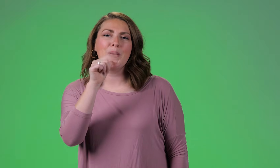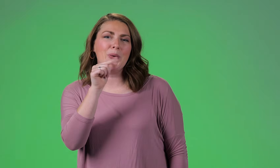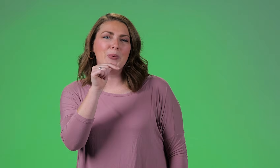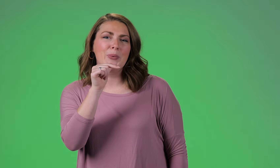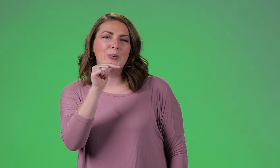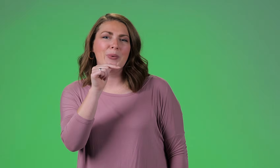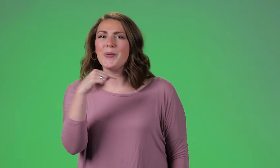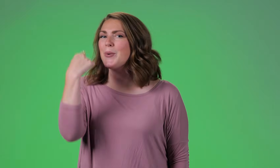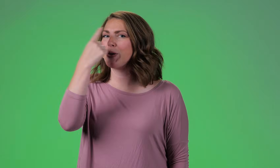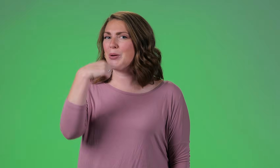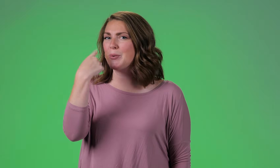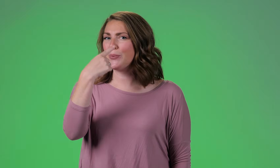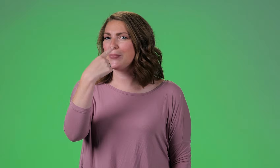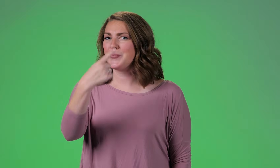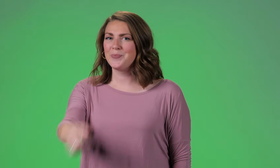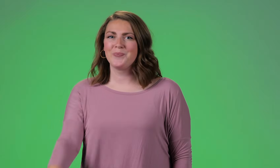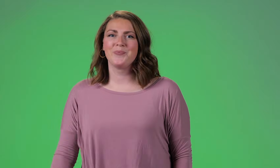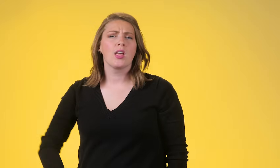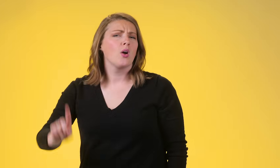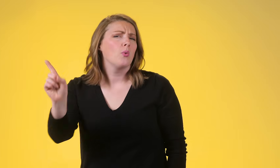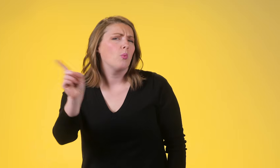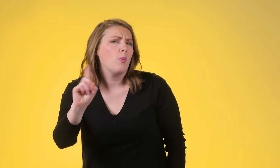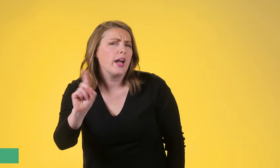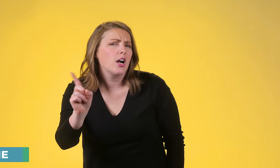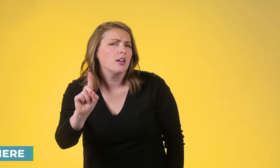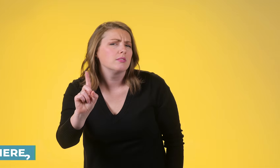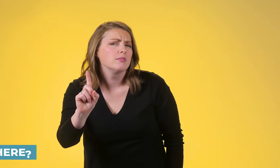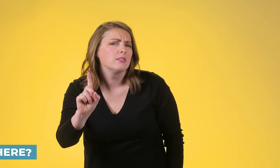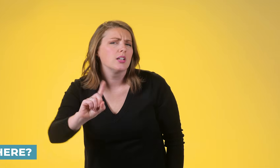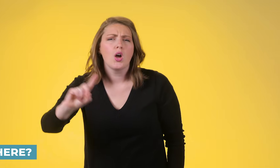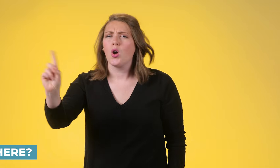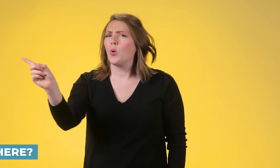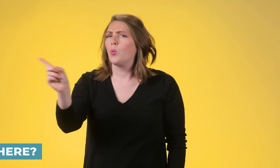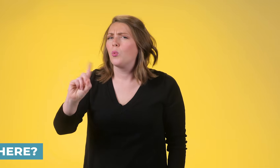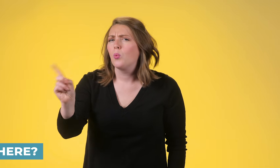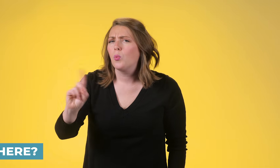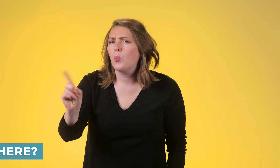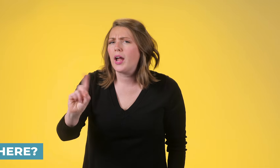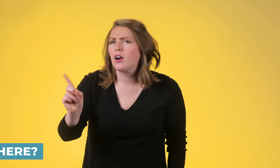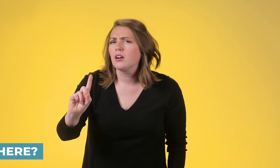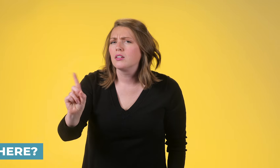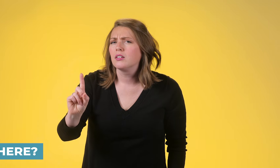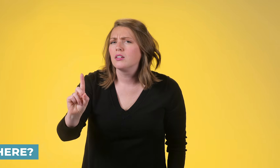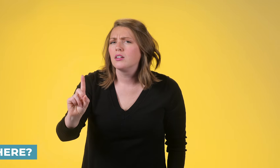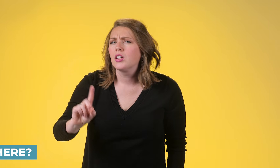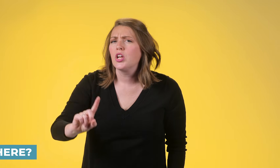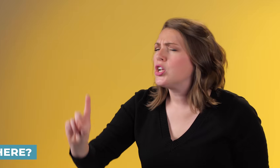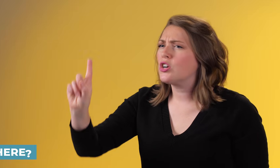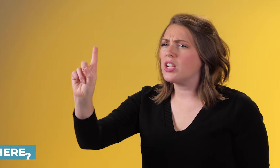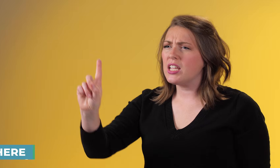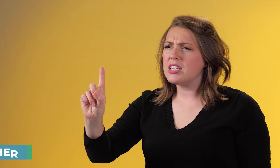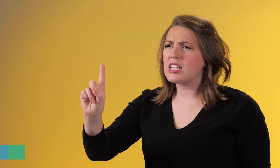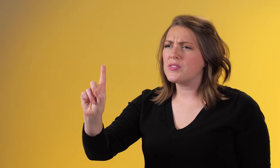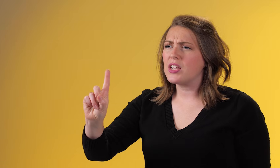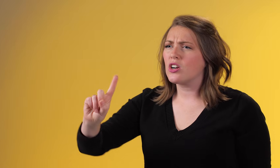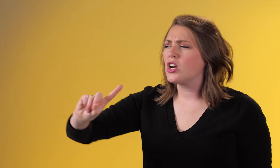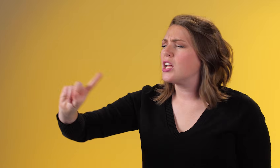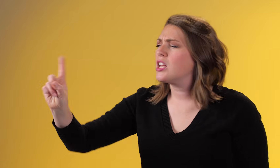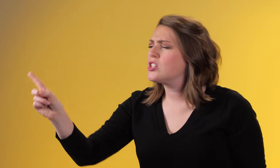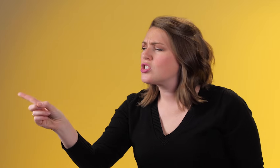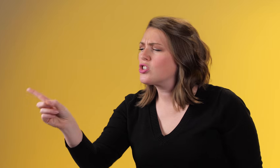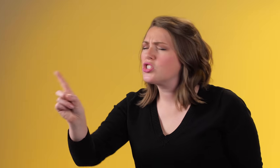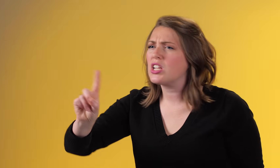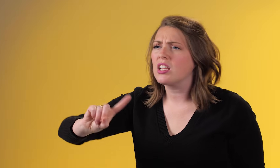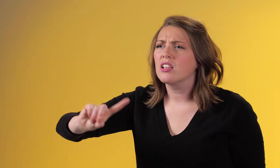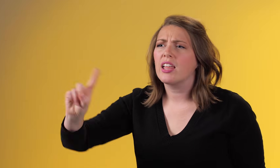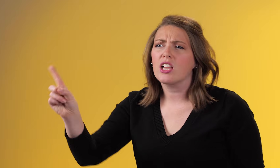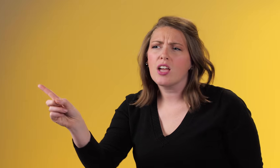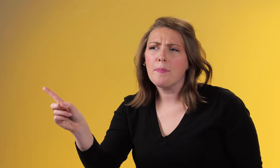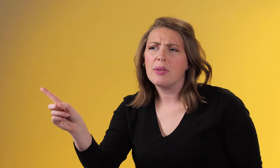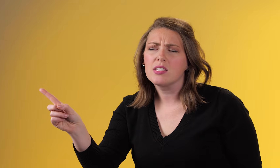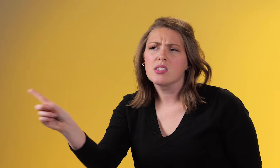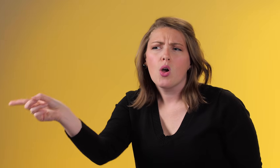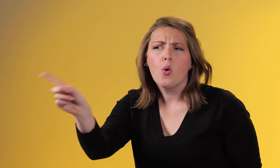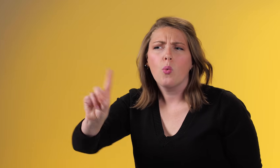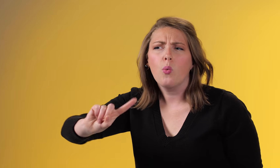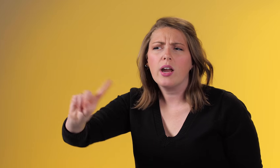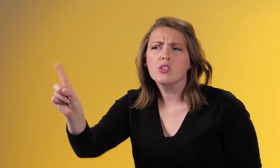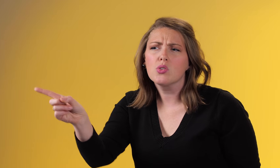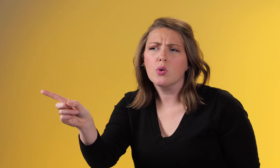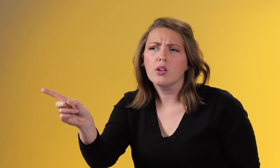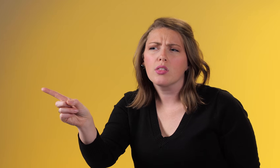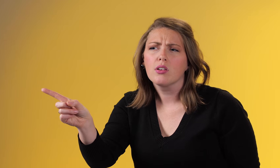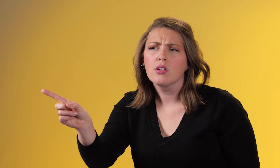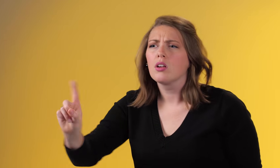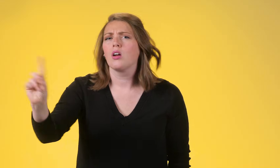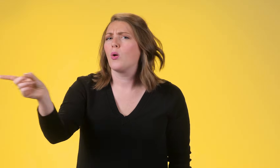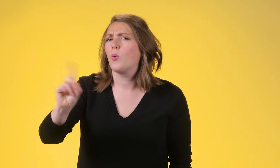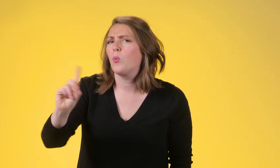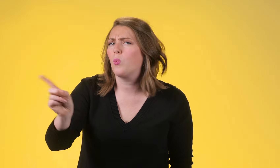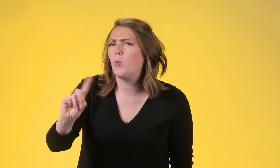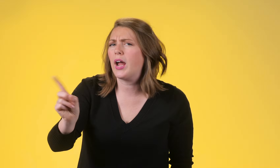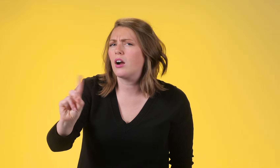'who or who.' 'Where, where,' your index finger is searching like a compass where's north 'where.'